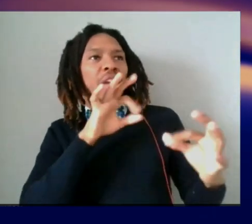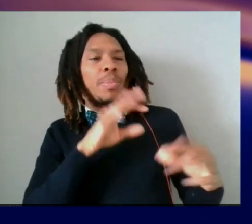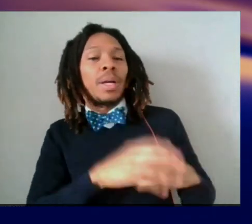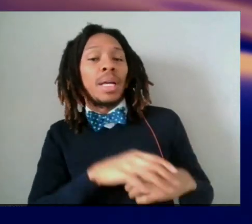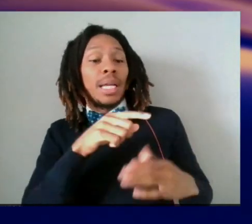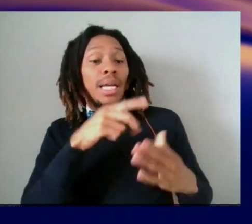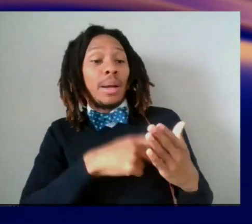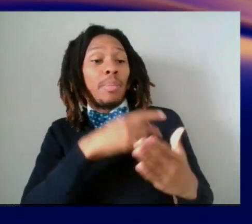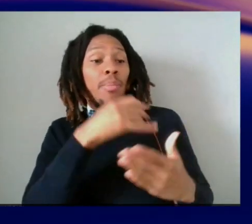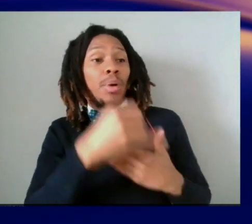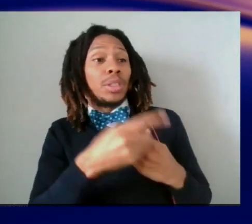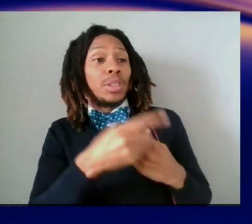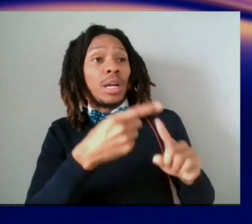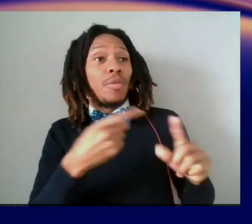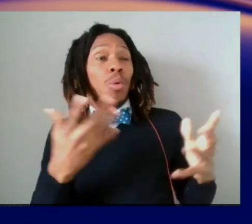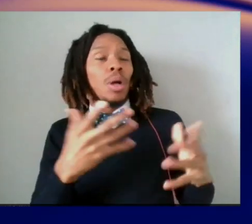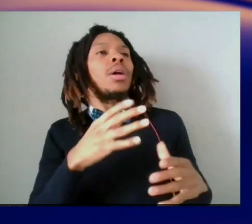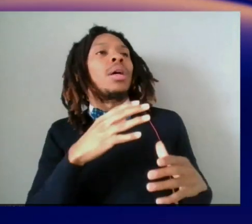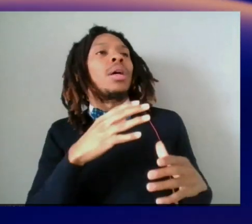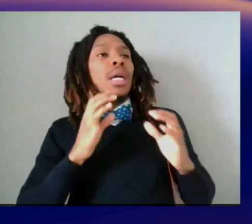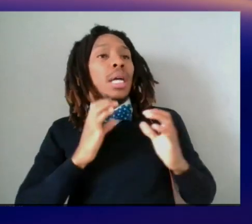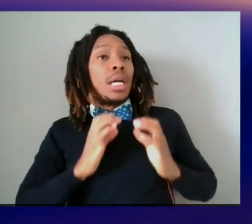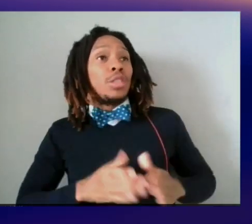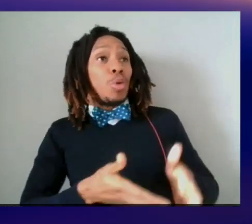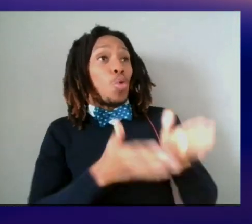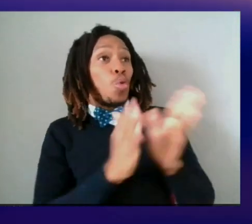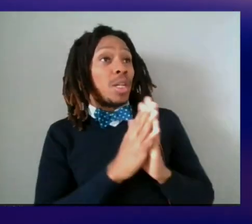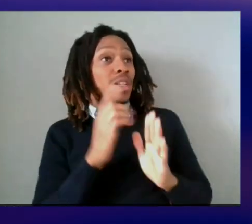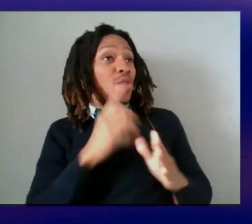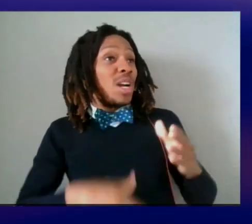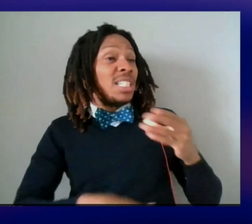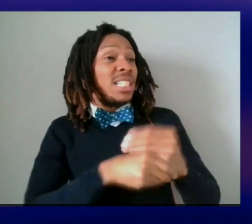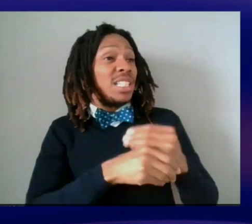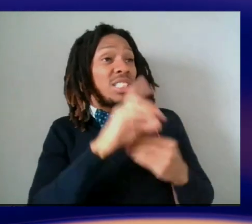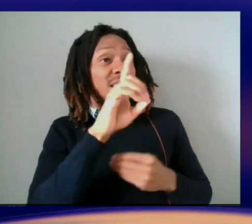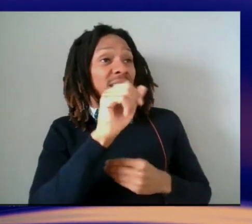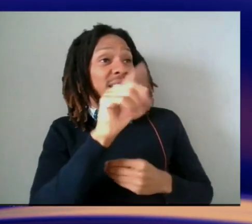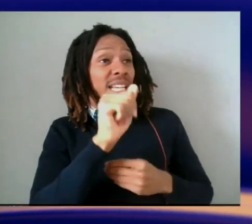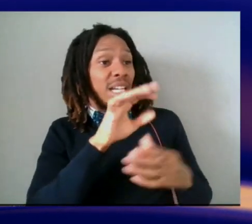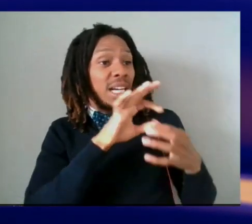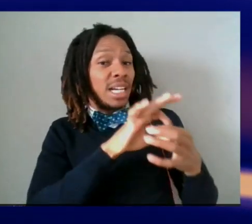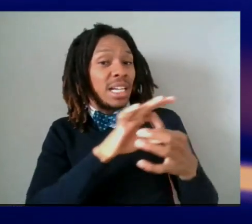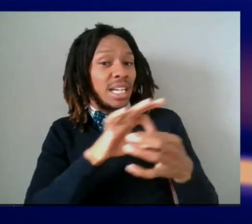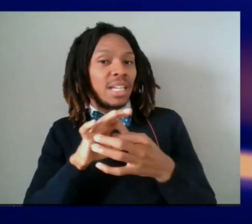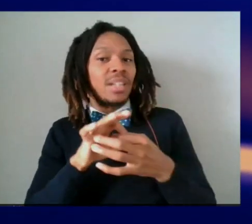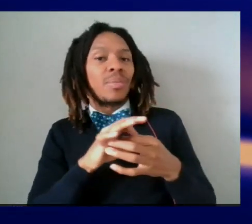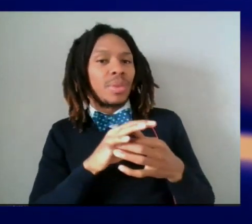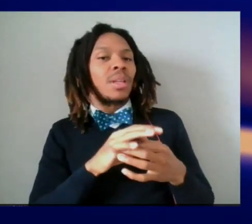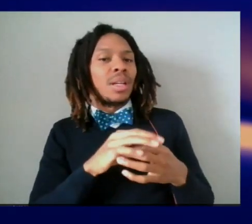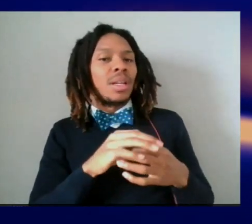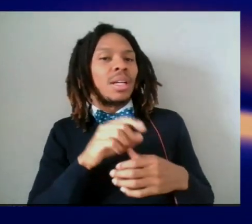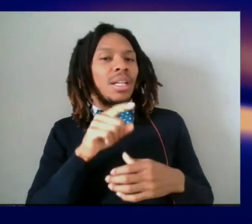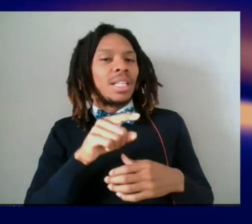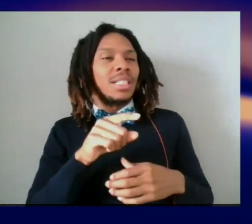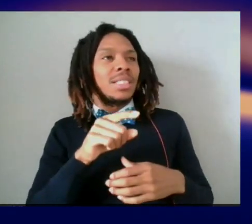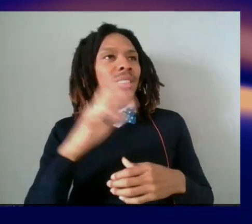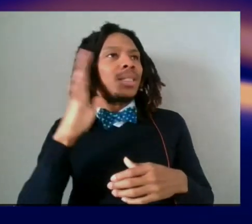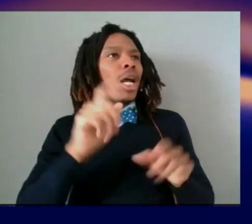out of customer requests for additional data connectors as the federated query project was when it was launched in 2019.